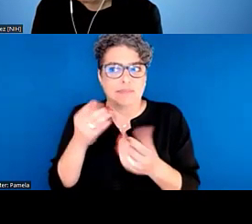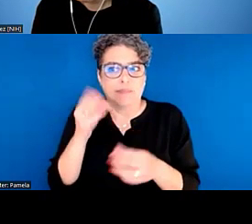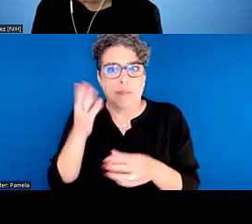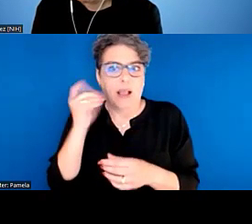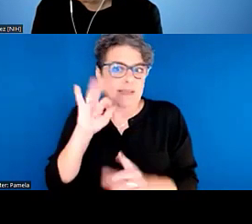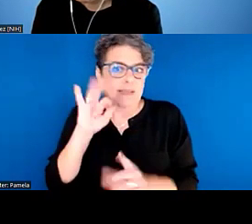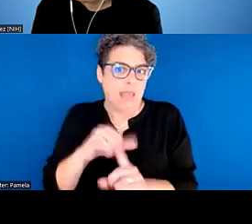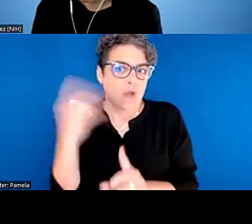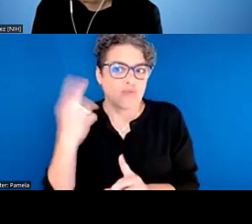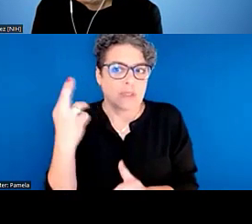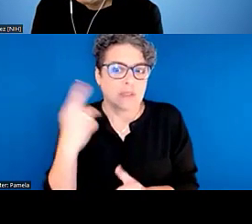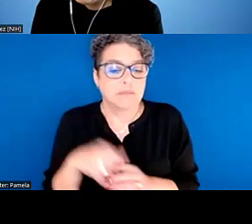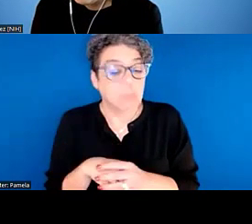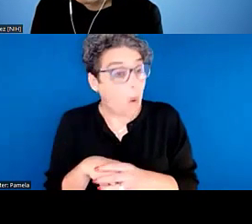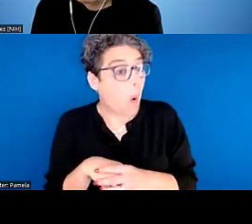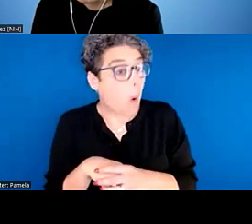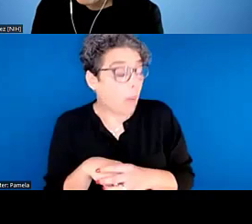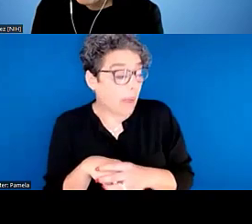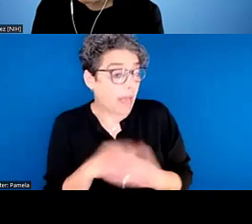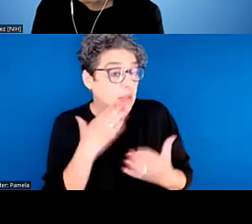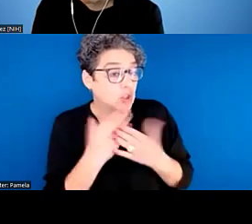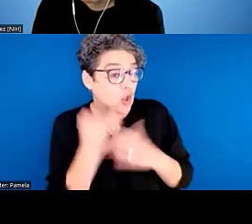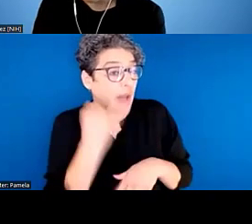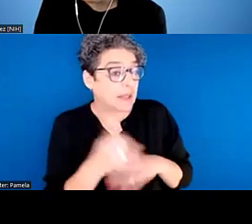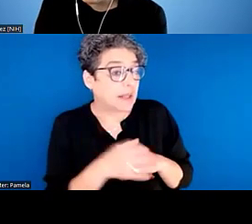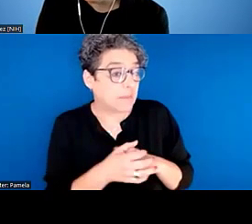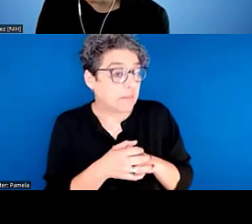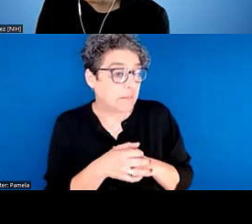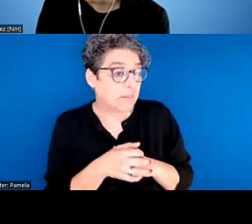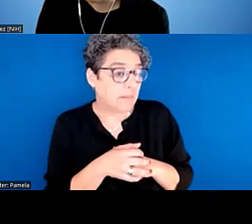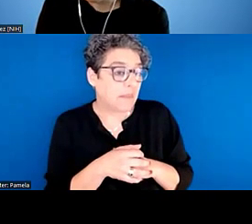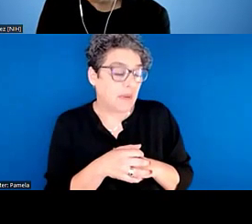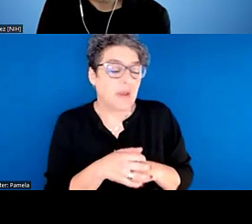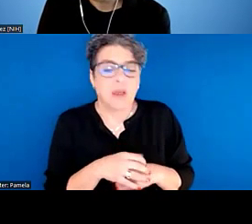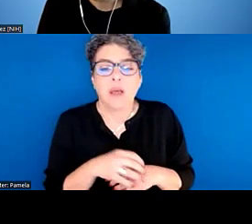That's a really good idea. Now, I know there's at least one institution